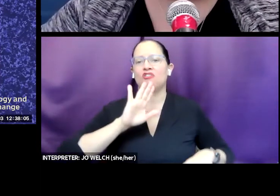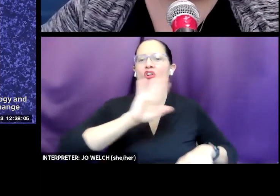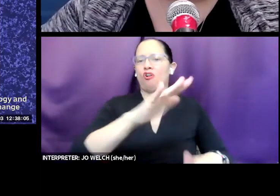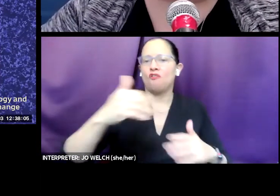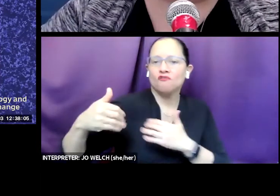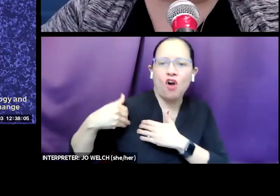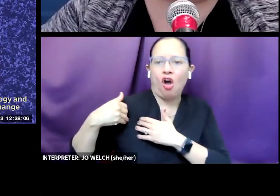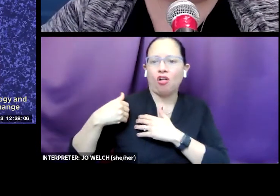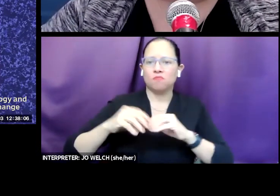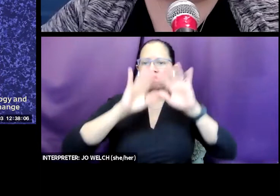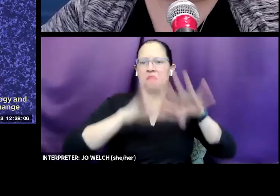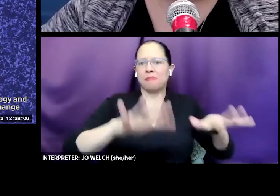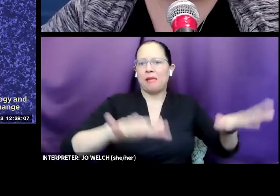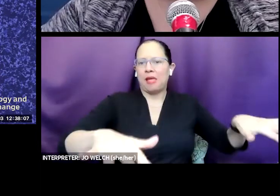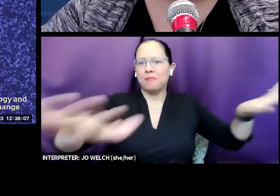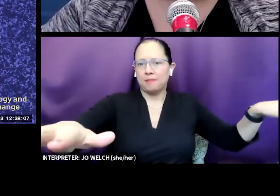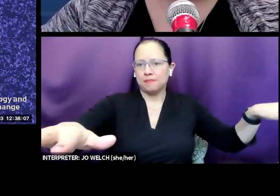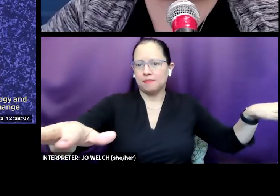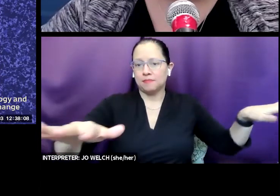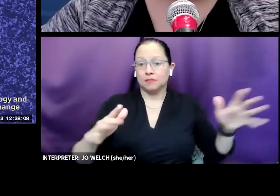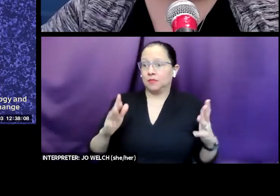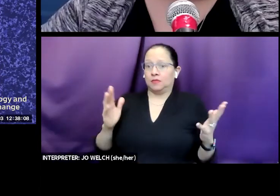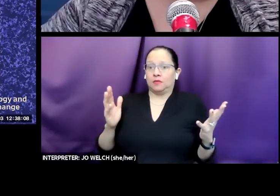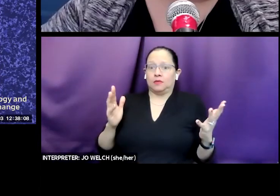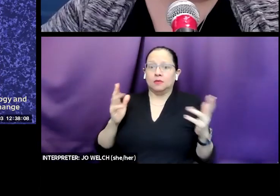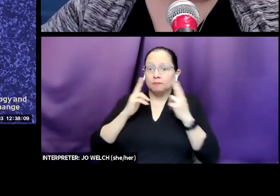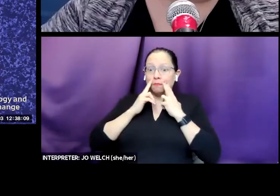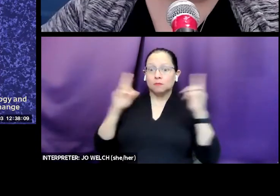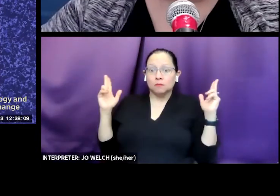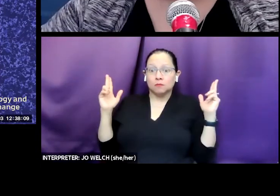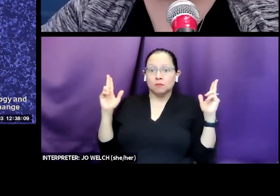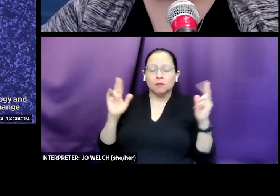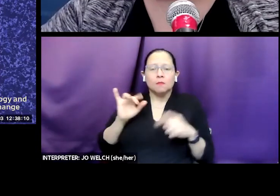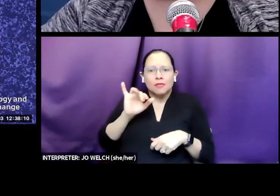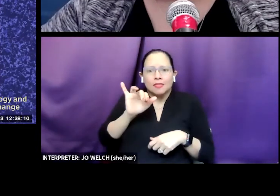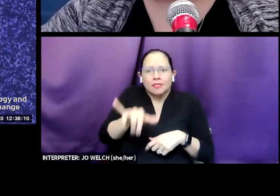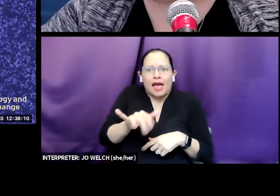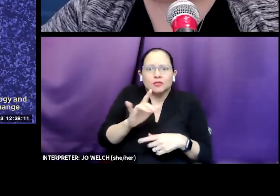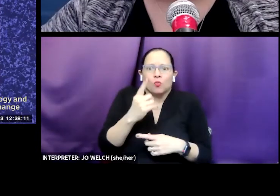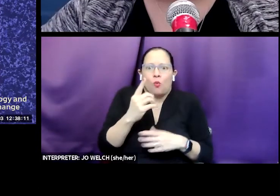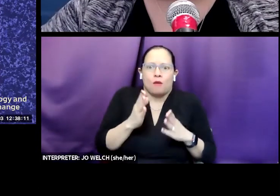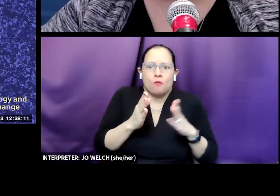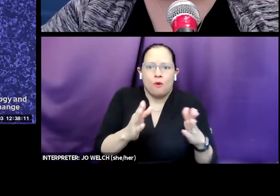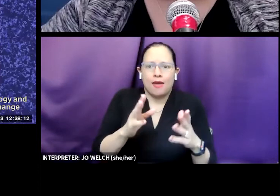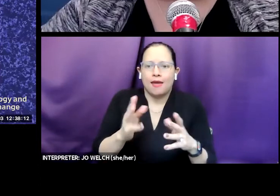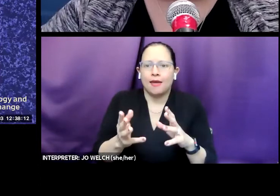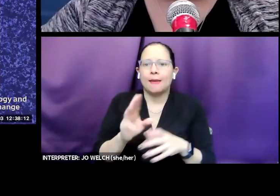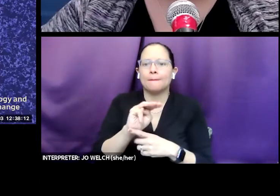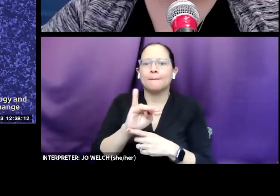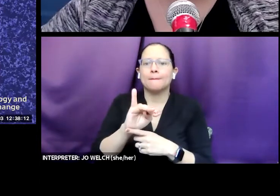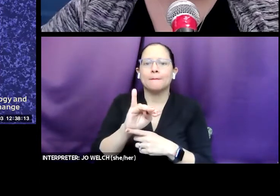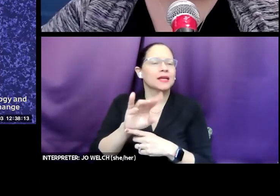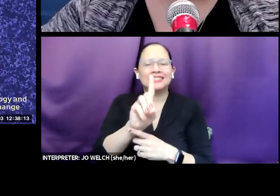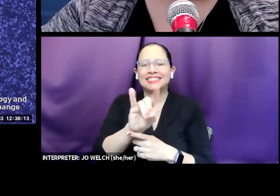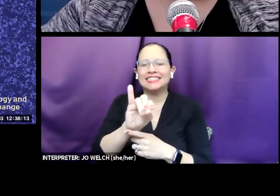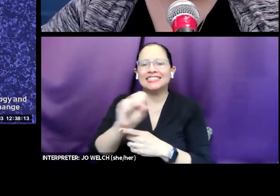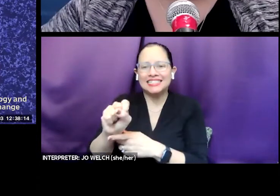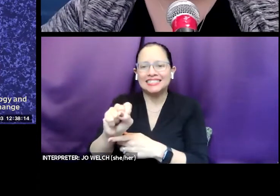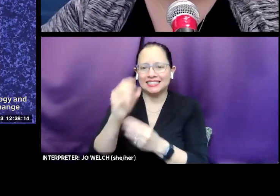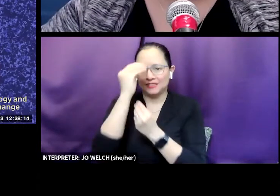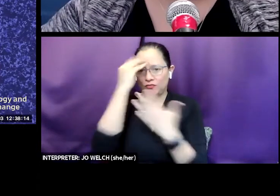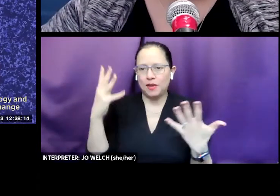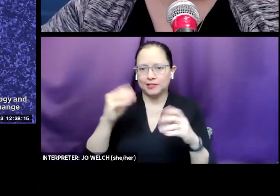us as a tactic for a pretty long time in sometimes can be used by activists, but other times it's used by media manipulators.